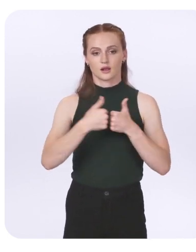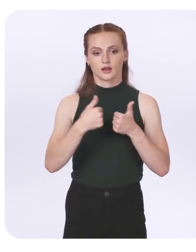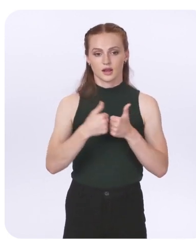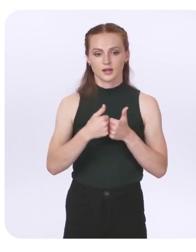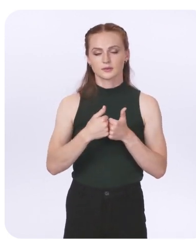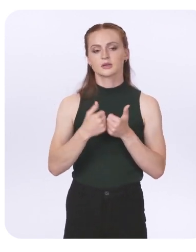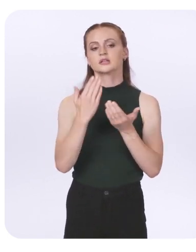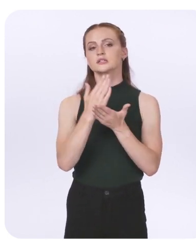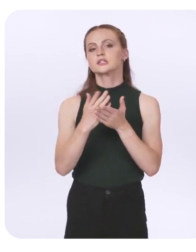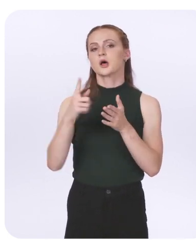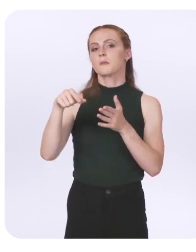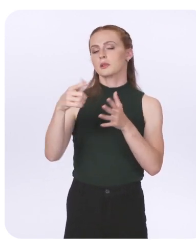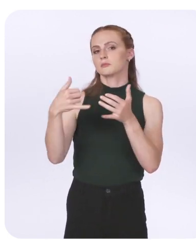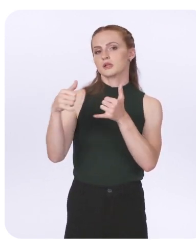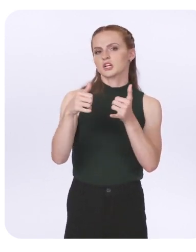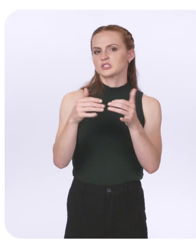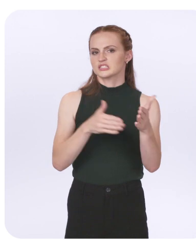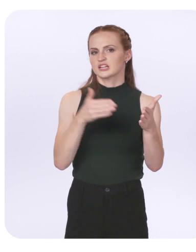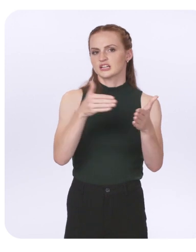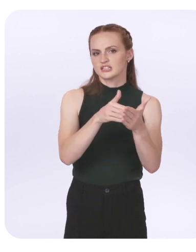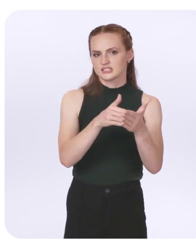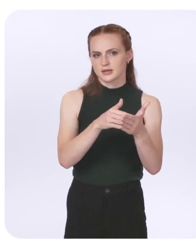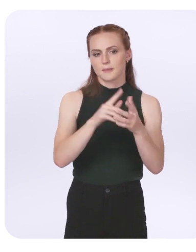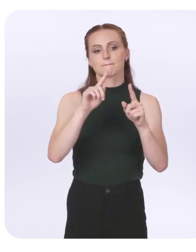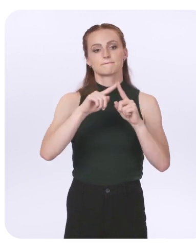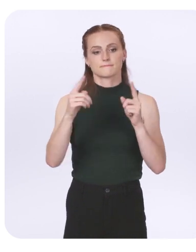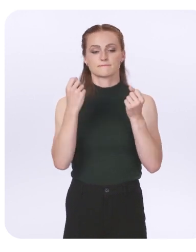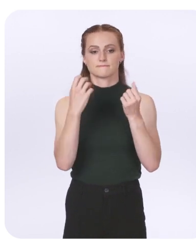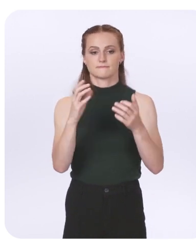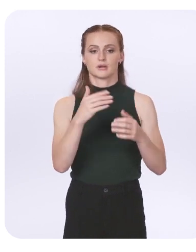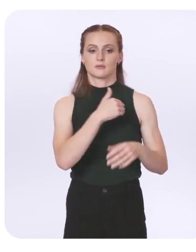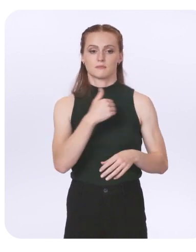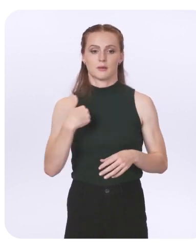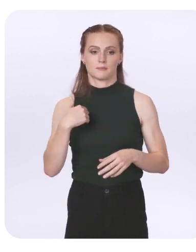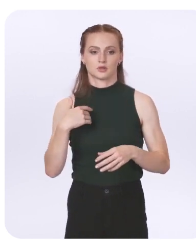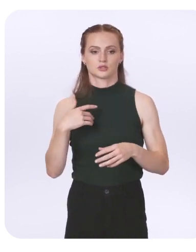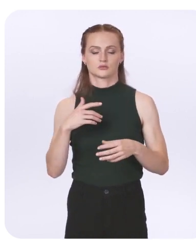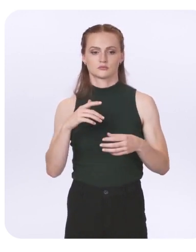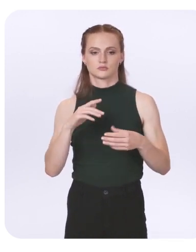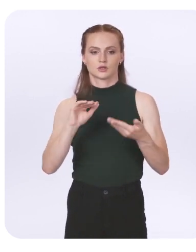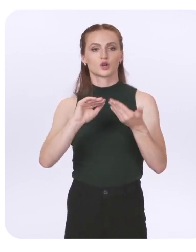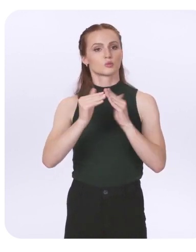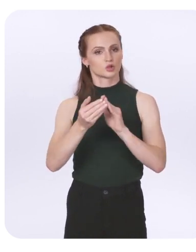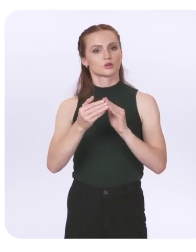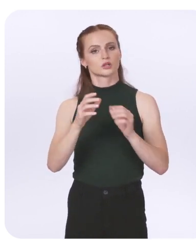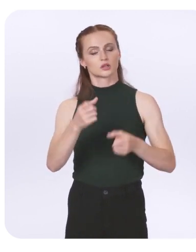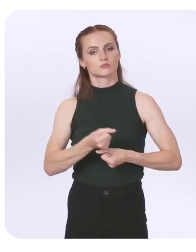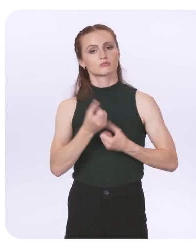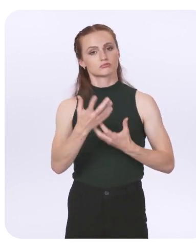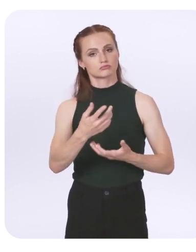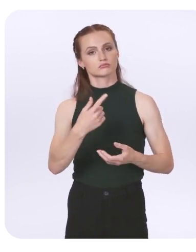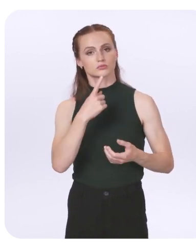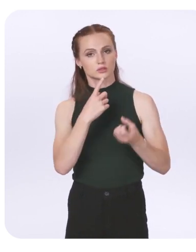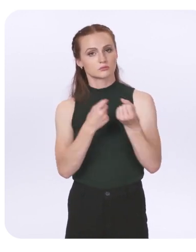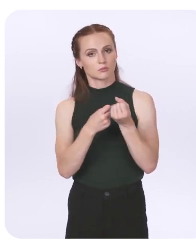But on the other hand, many members of our community expressed their support and in our experience, it’s an important tool